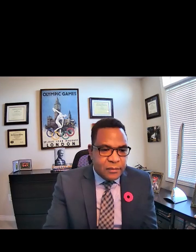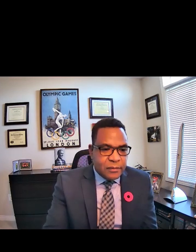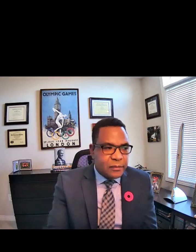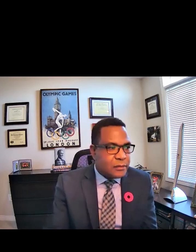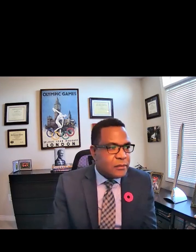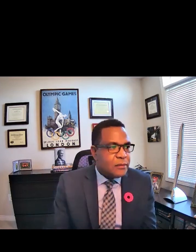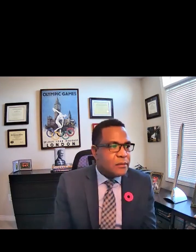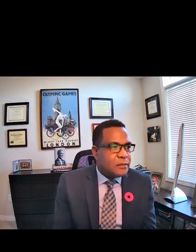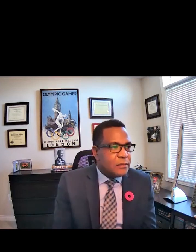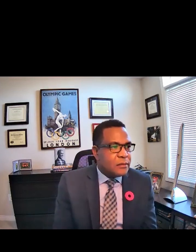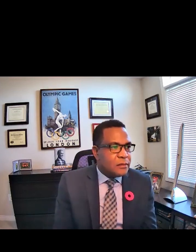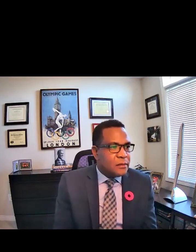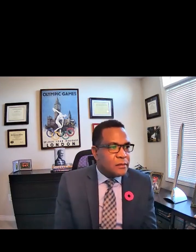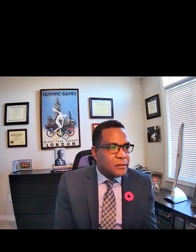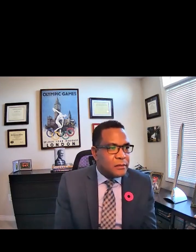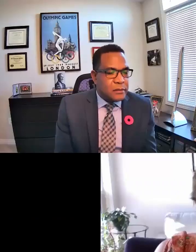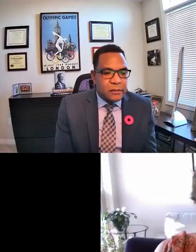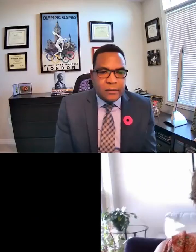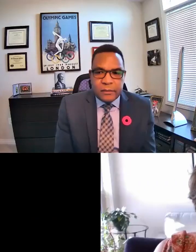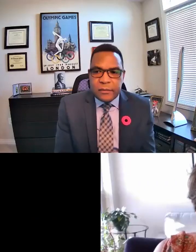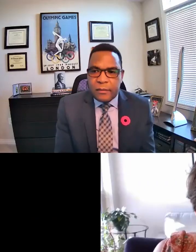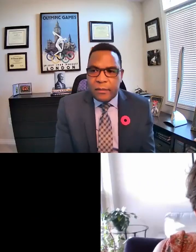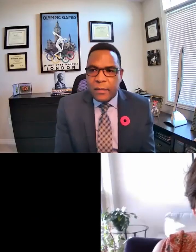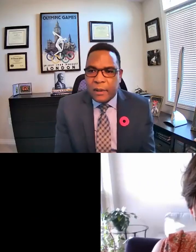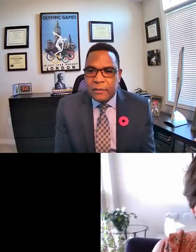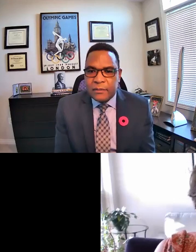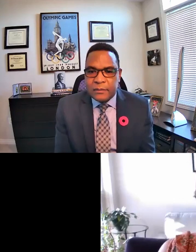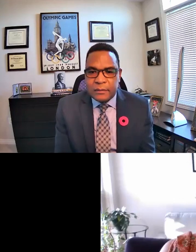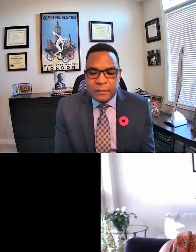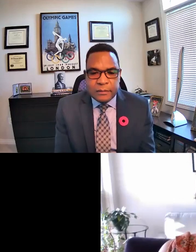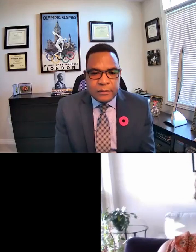Thank you so much Francis.